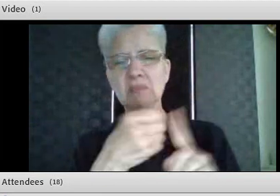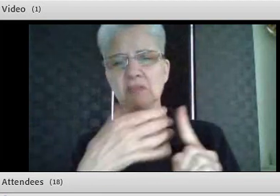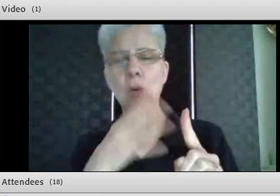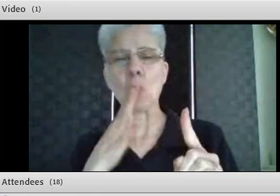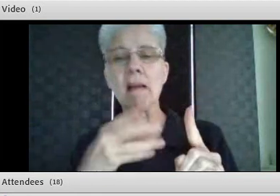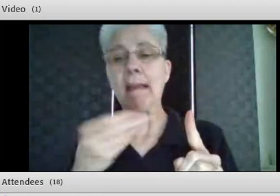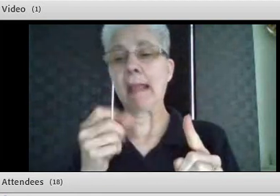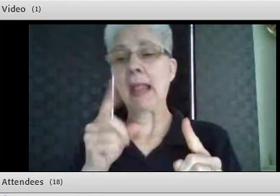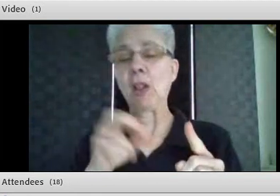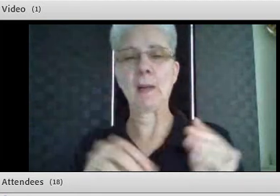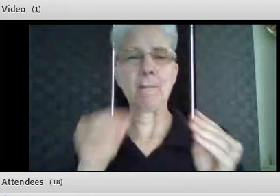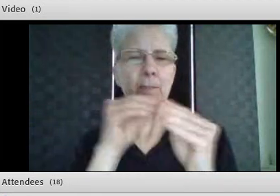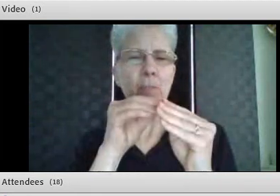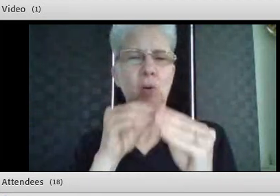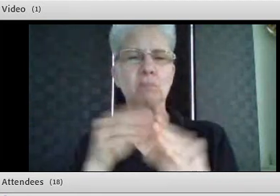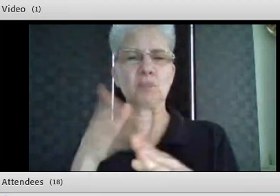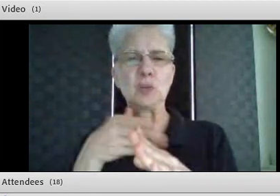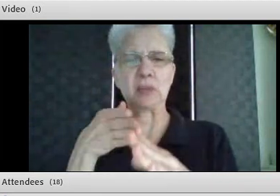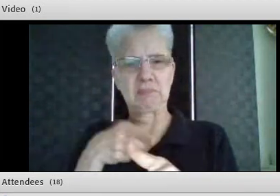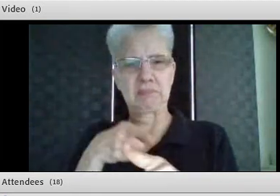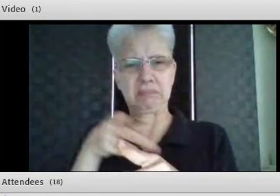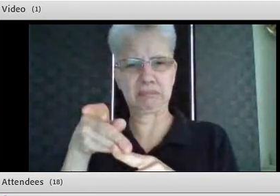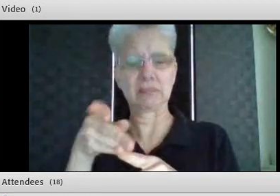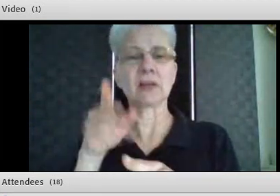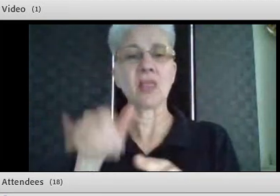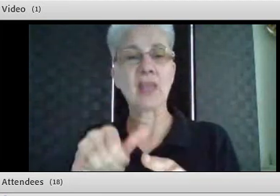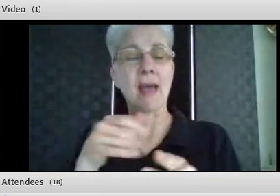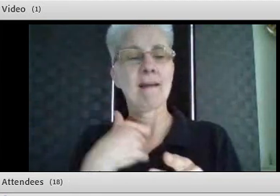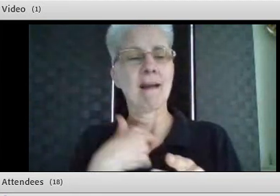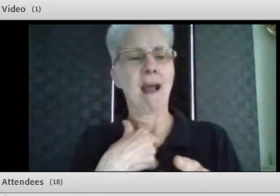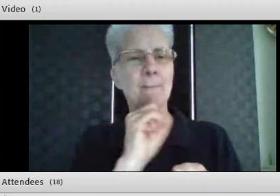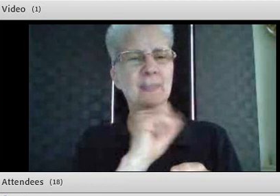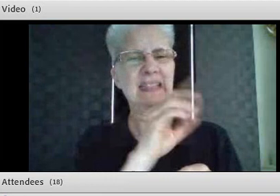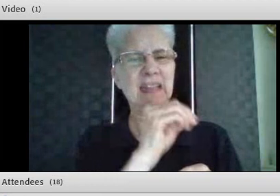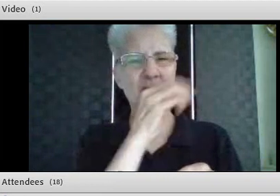Hilary is far and away our music expert. I'm the S.T.E.A.M. guy,